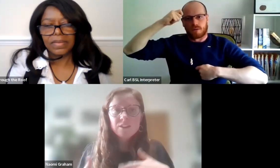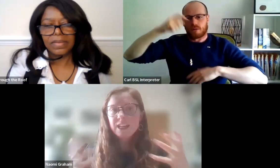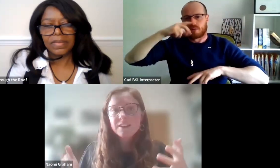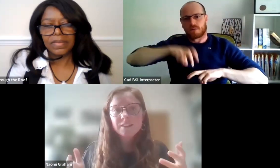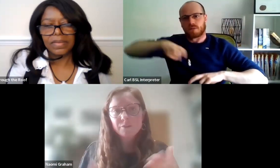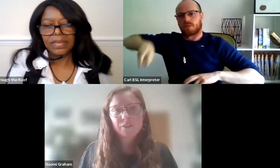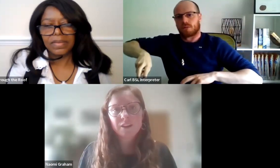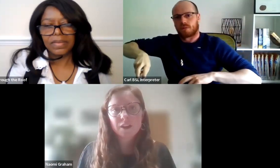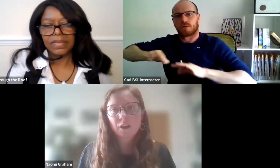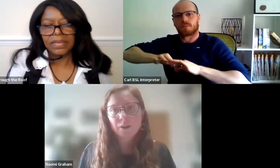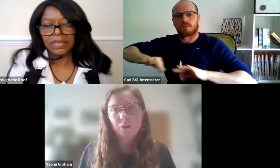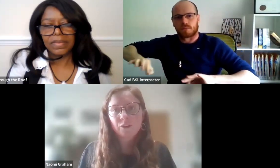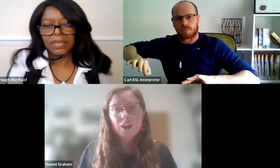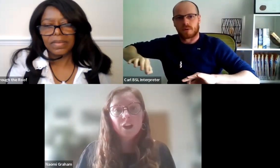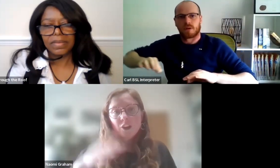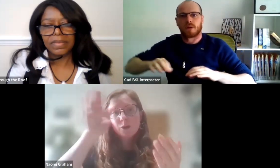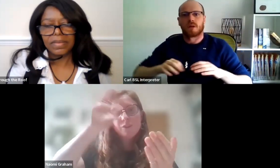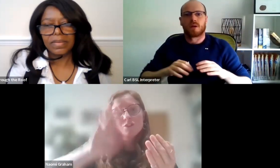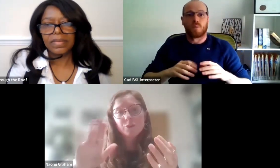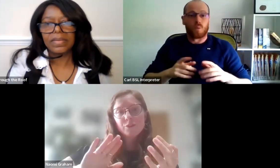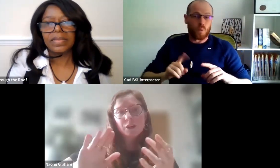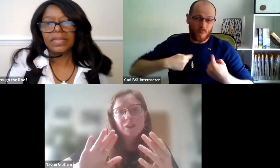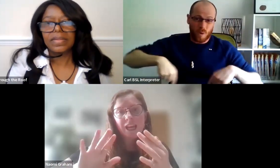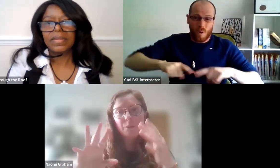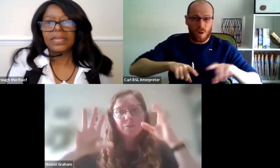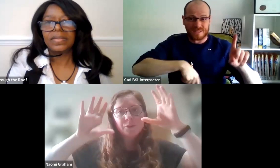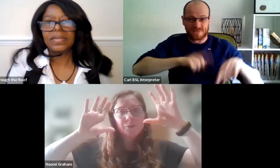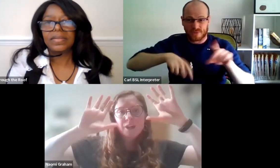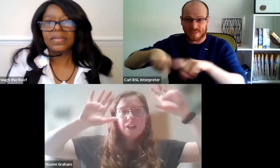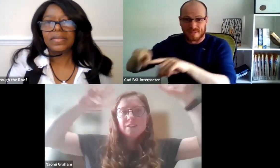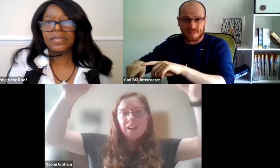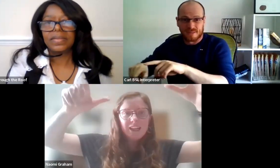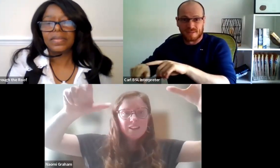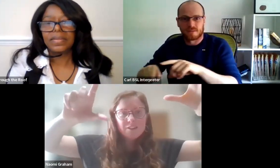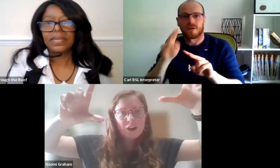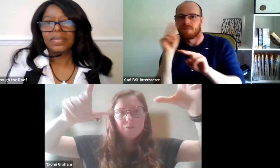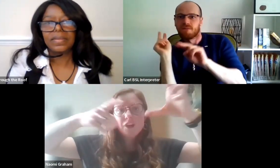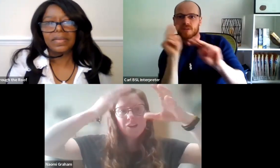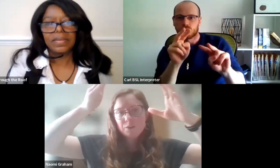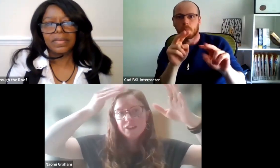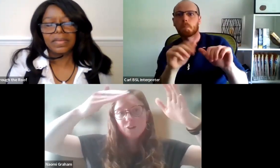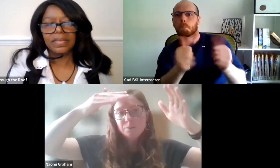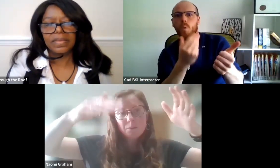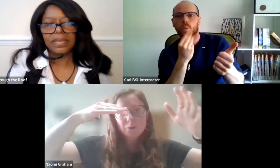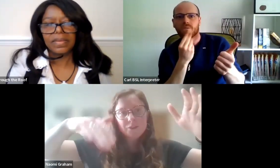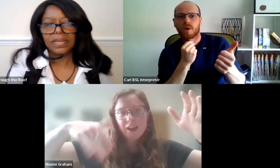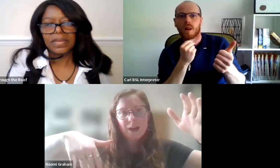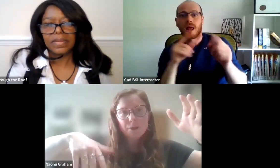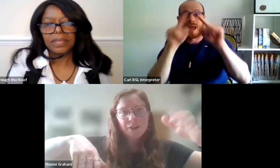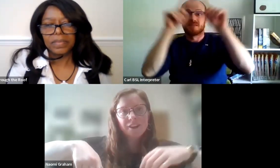needs and different things that are going on, you know, visuals that are really helpful, a slide at the start of church, which tells people what's going to happen,